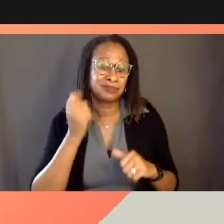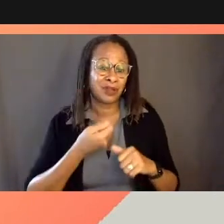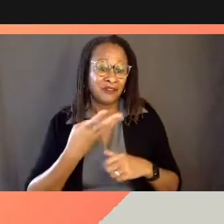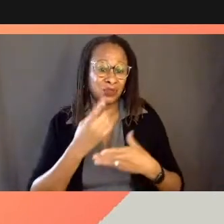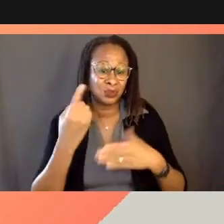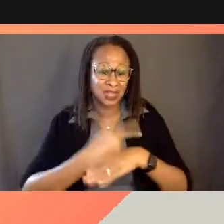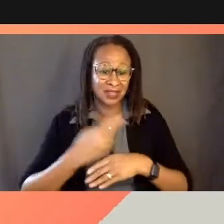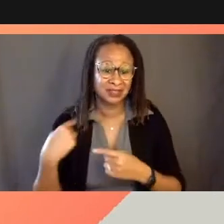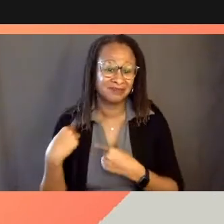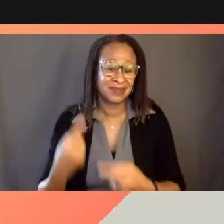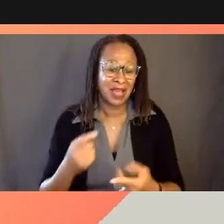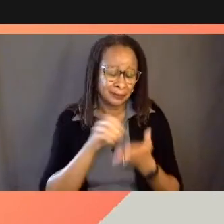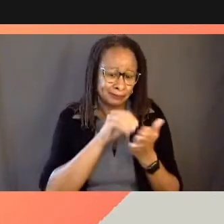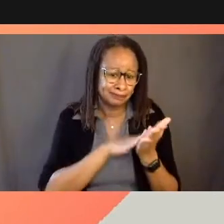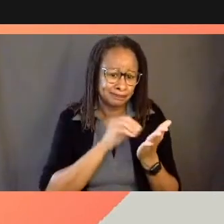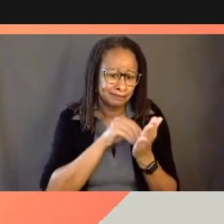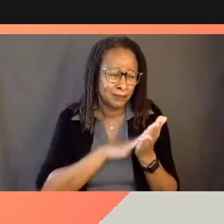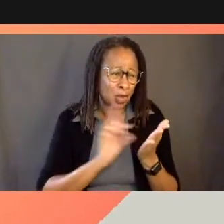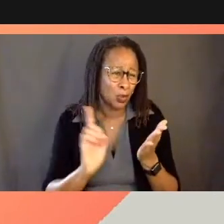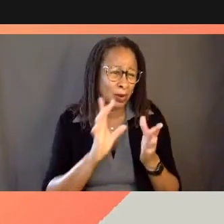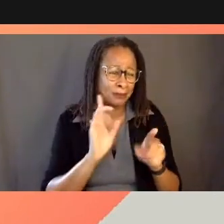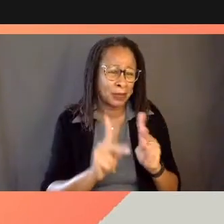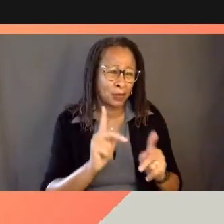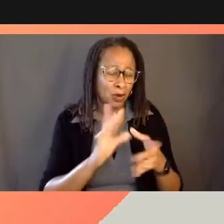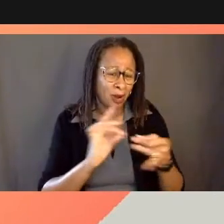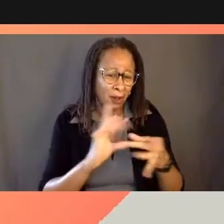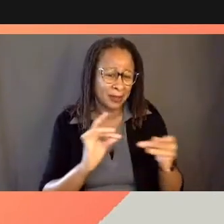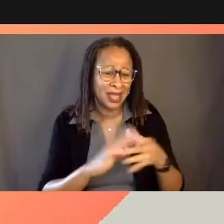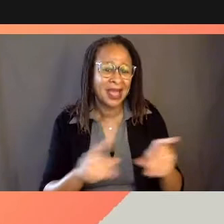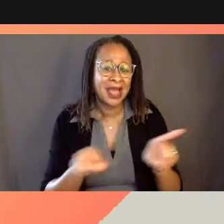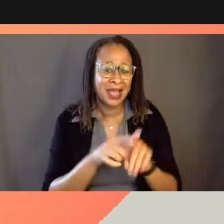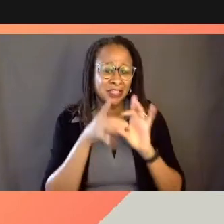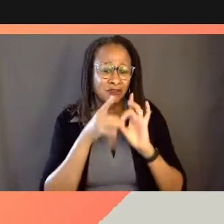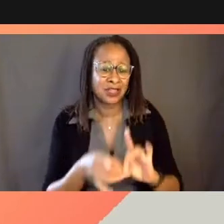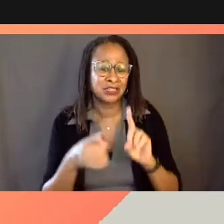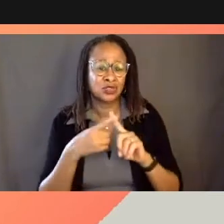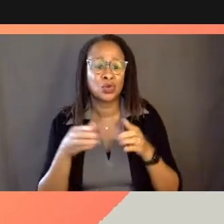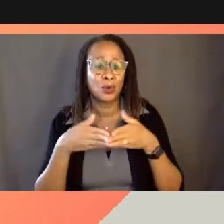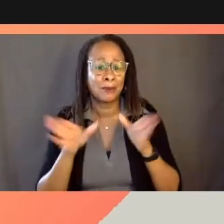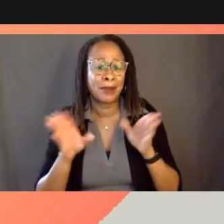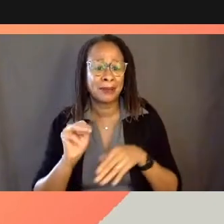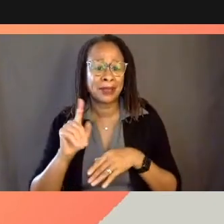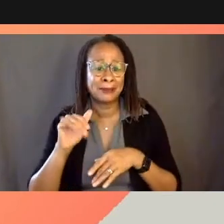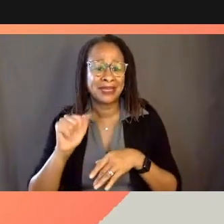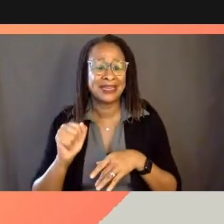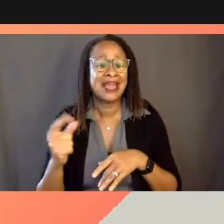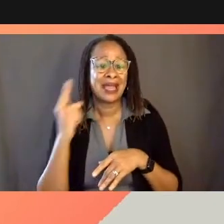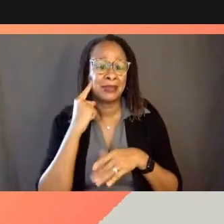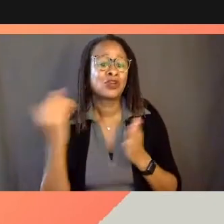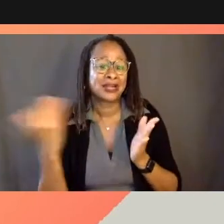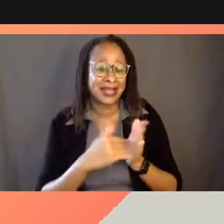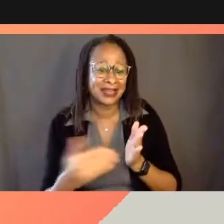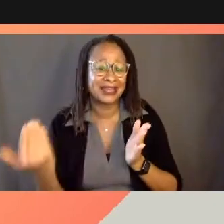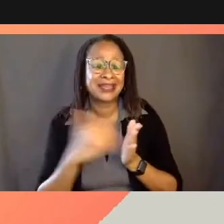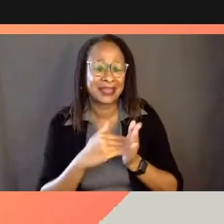and noting where folks are commenting, as it relates to public media, I'm hearing this again and again that we need a reckoning,